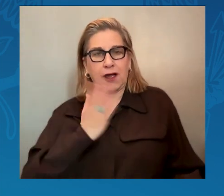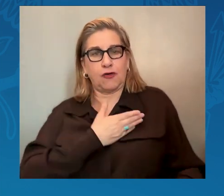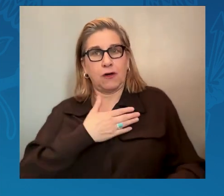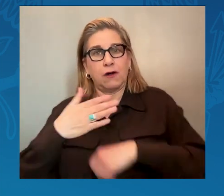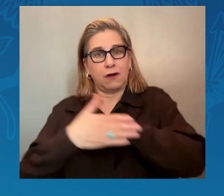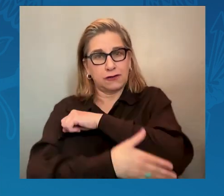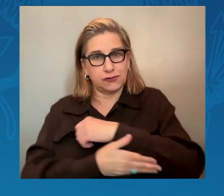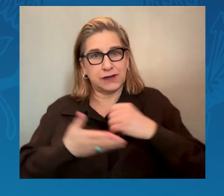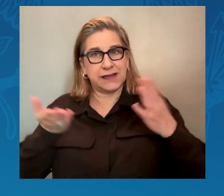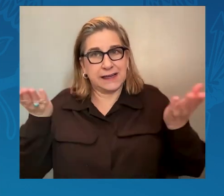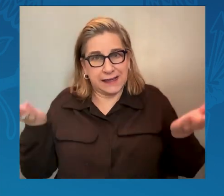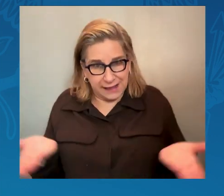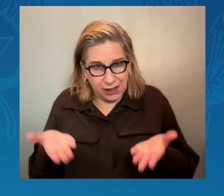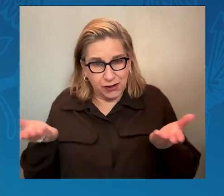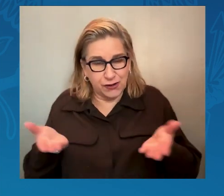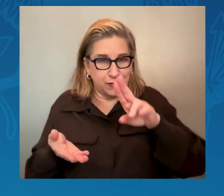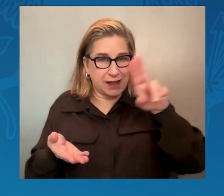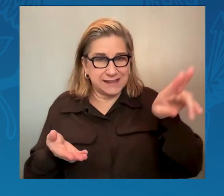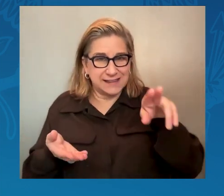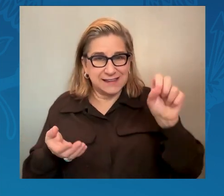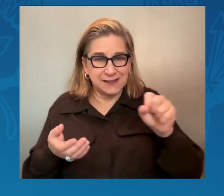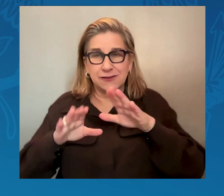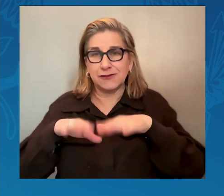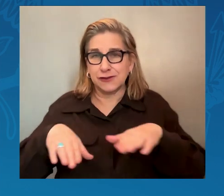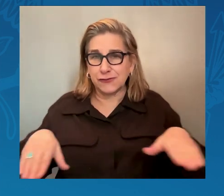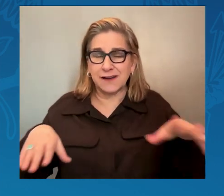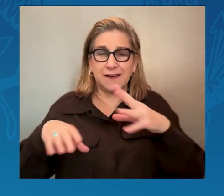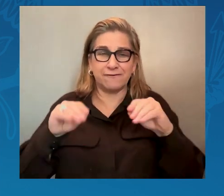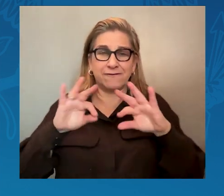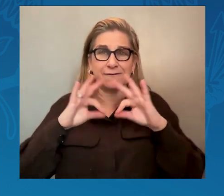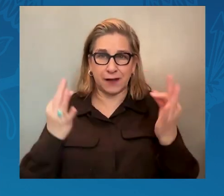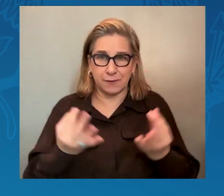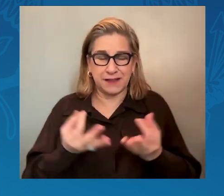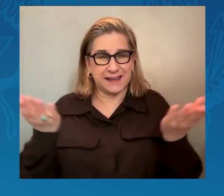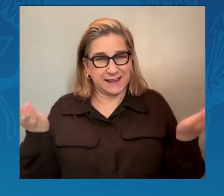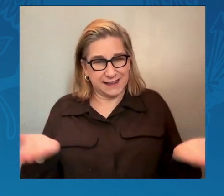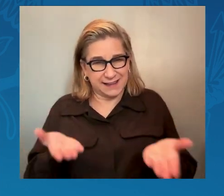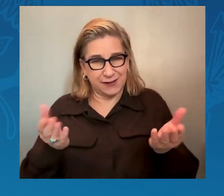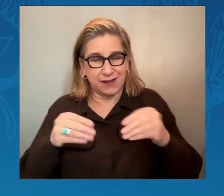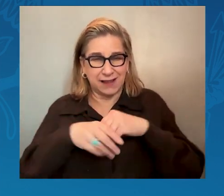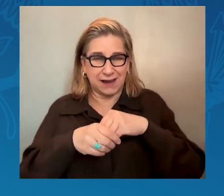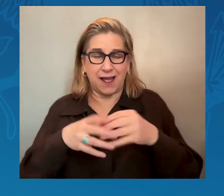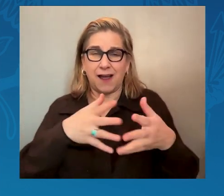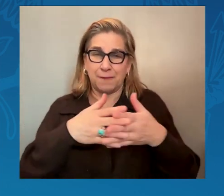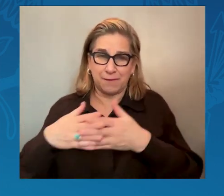And what we know is that this priority will have generational impact.